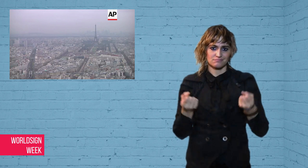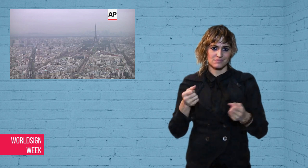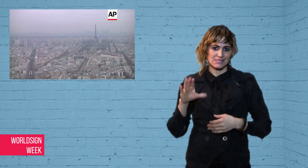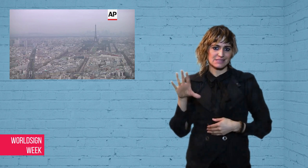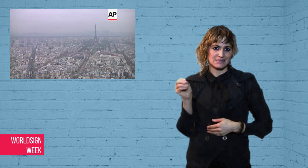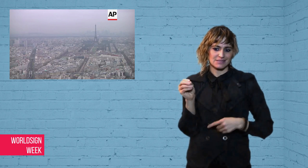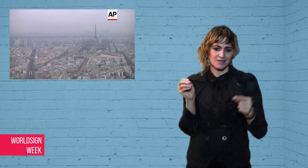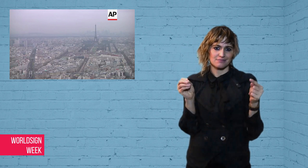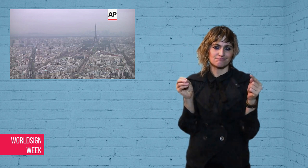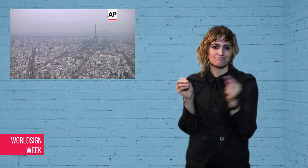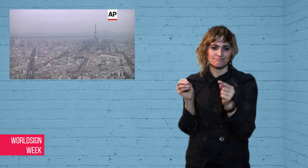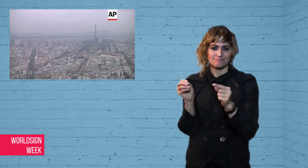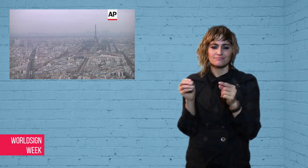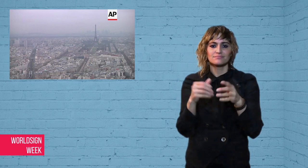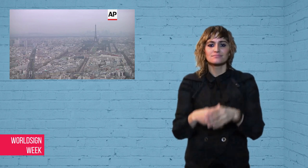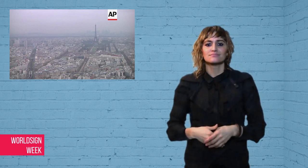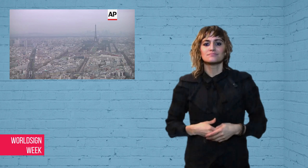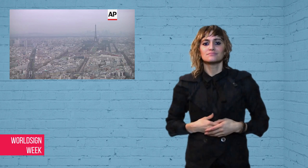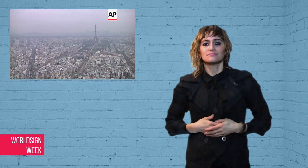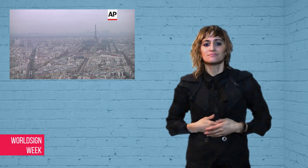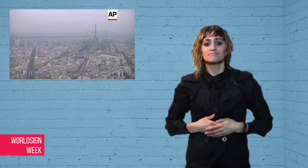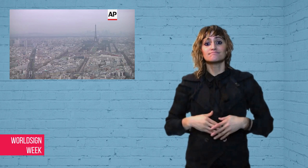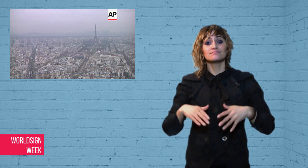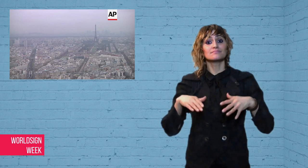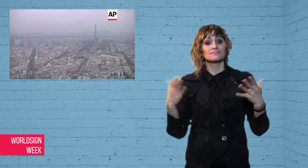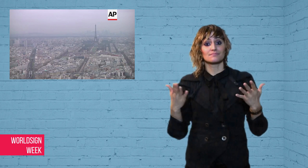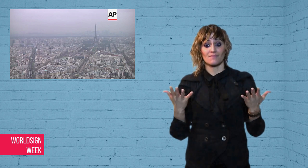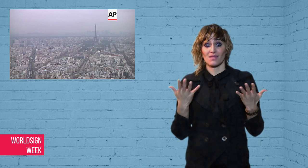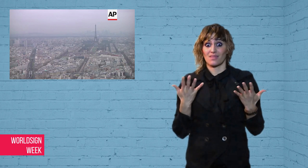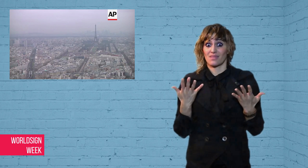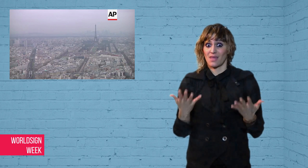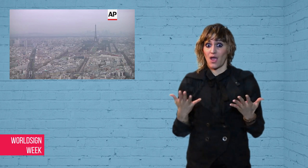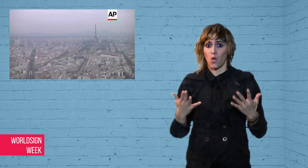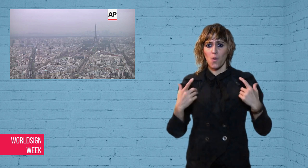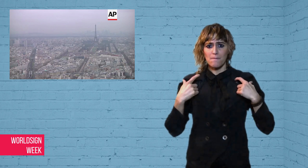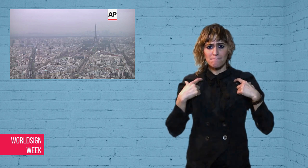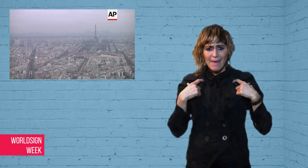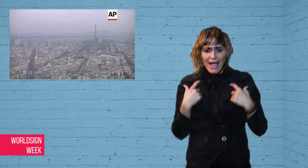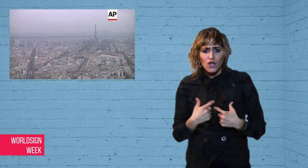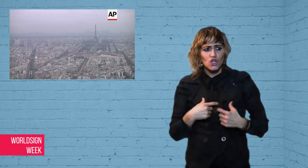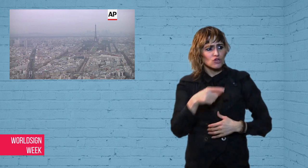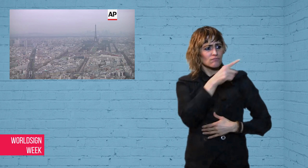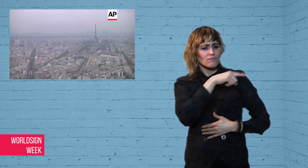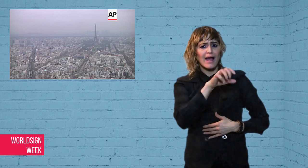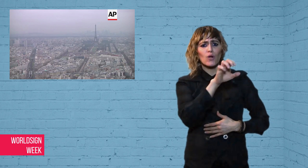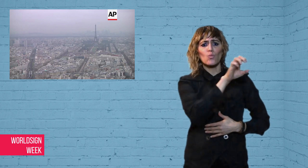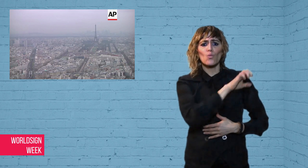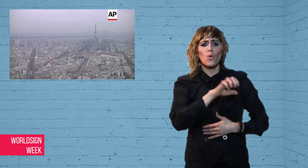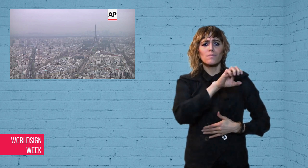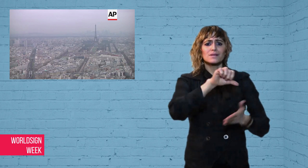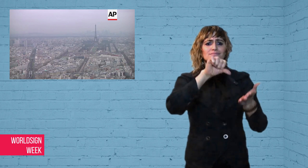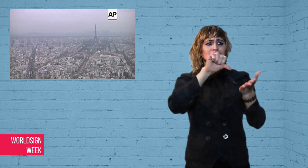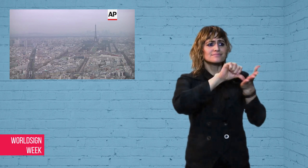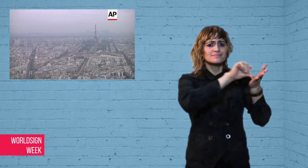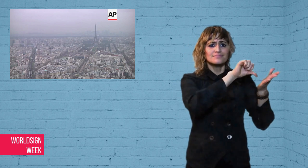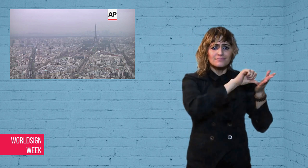with heavy air pollution caused by these vehicles.